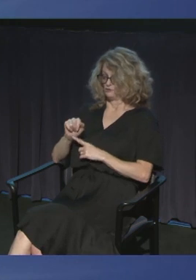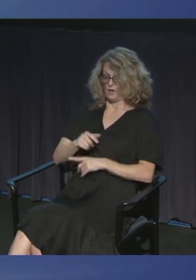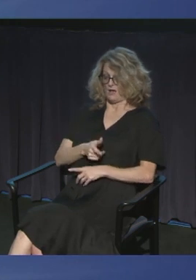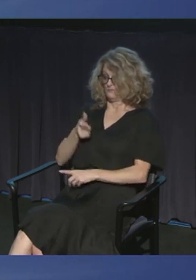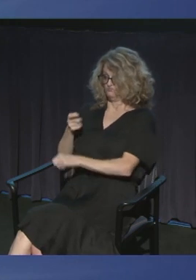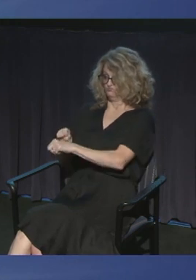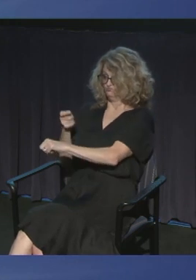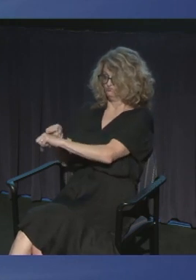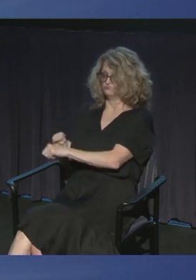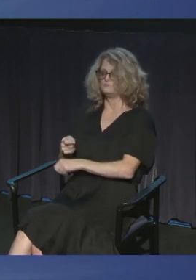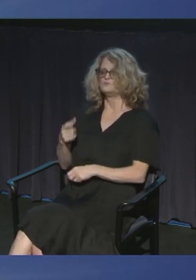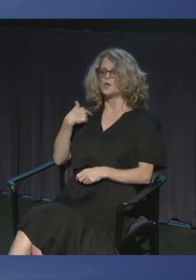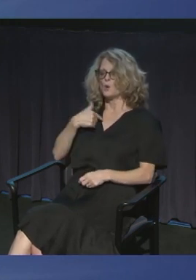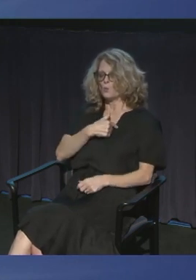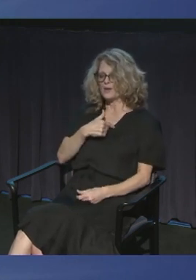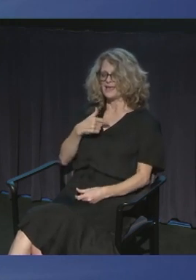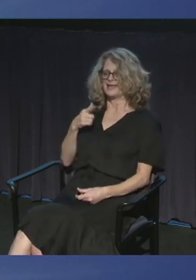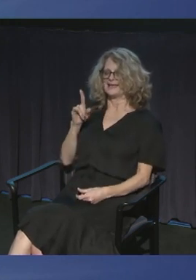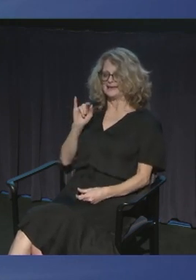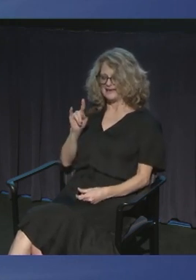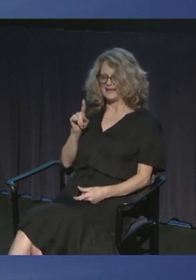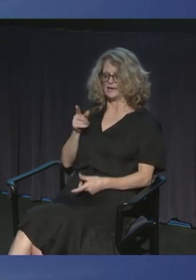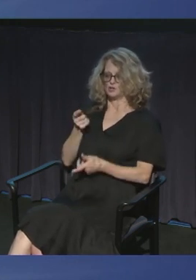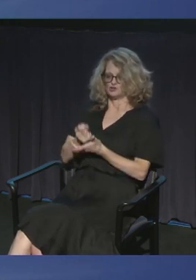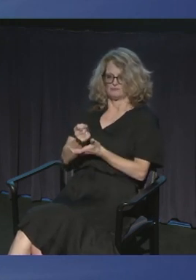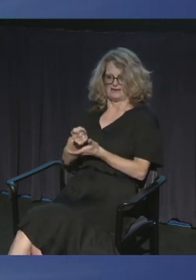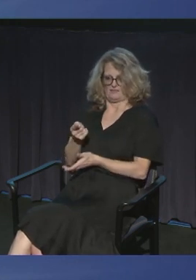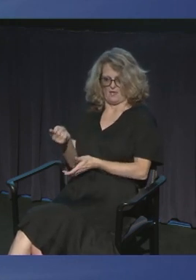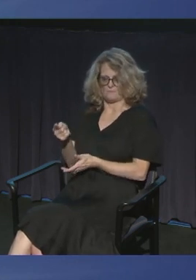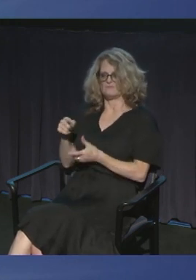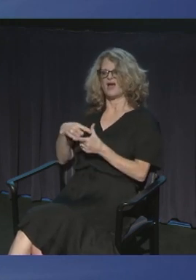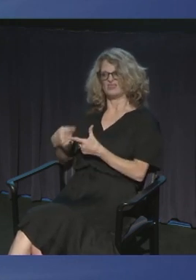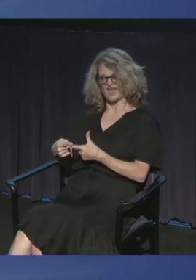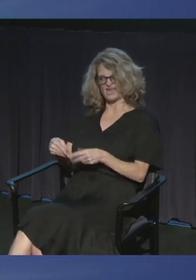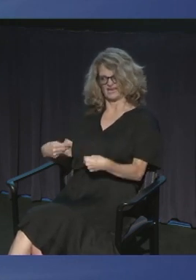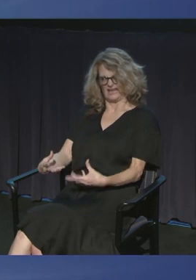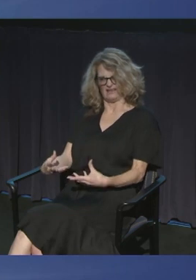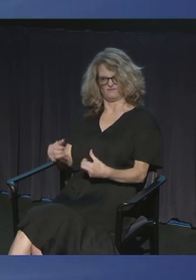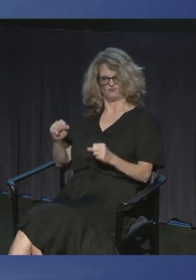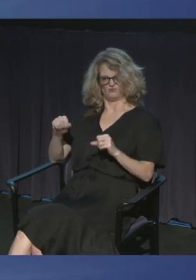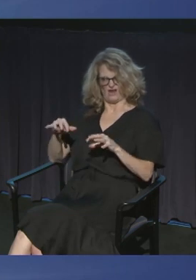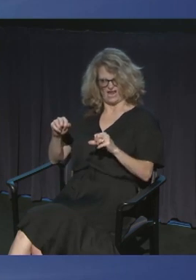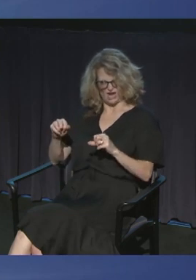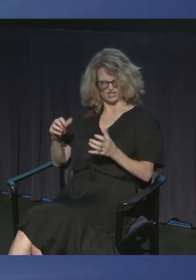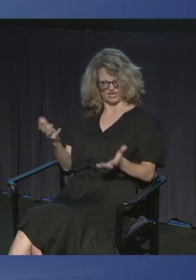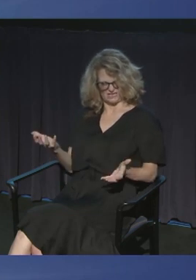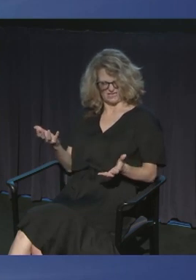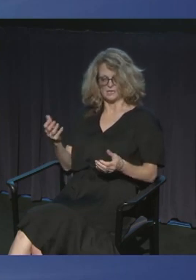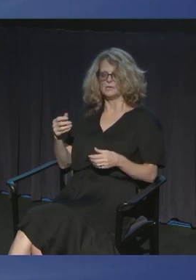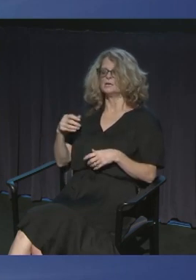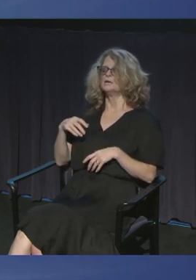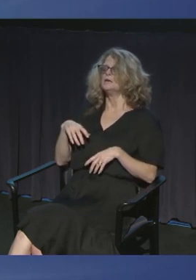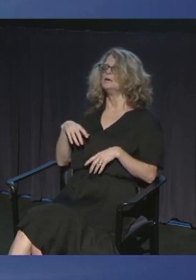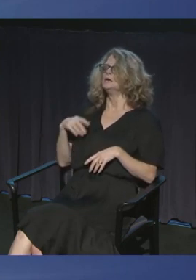PRETREATED THE MICE BY ORAL GABBAGE (PHONETIC), AND THEN RADIATED THEM AND THESE ARE THE DIFFERENT MICE THAT WERE